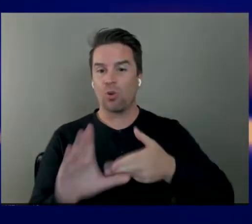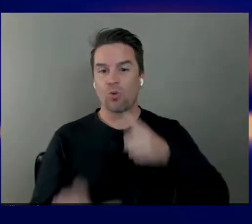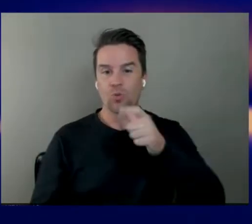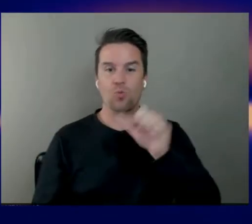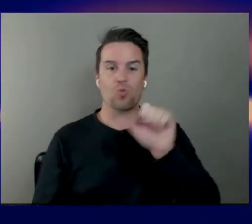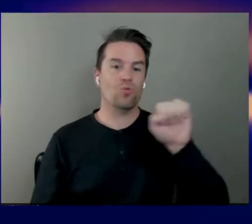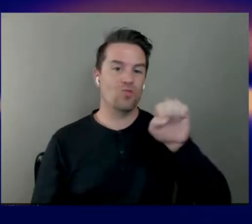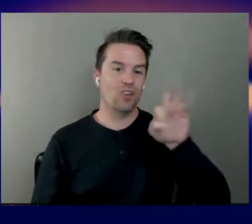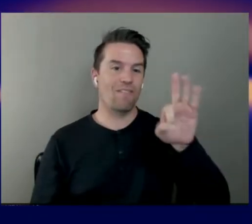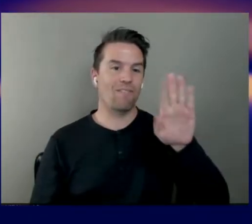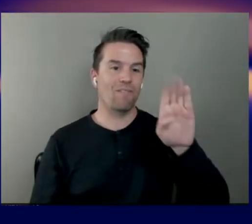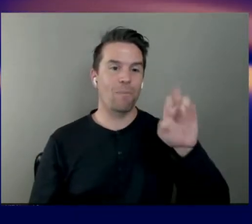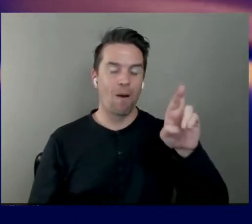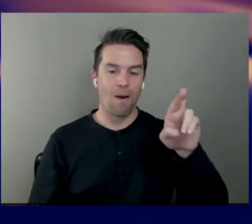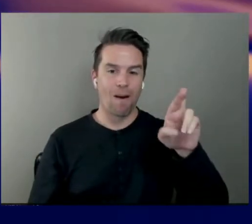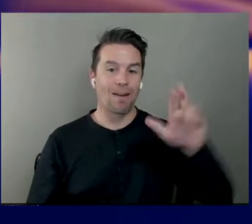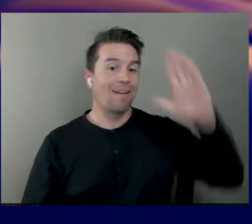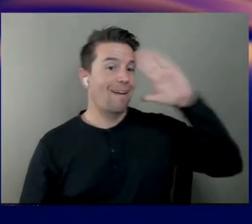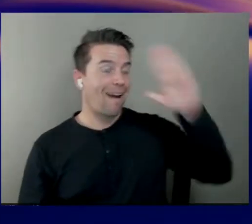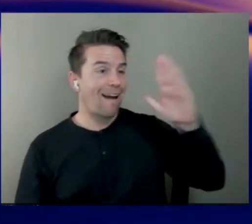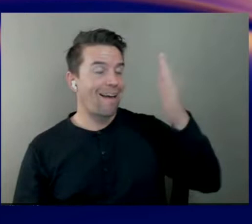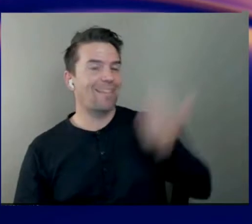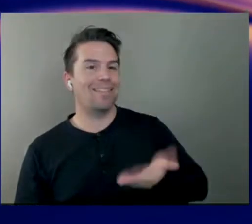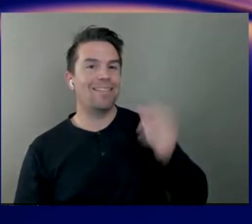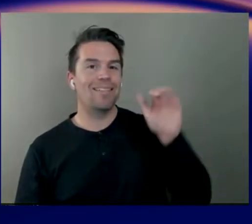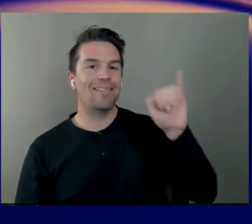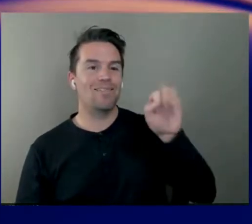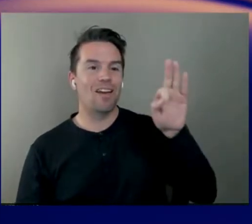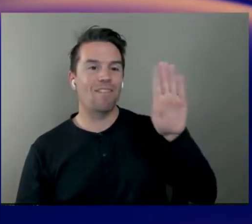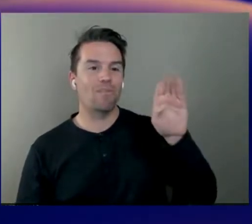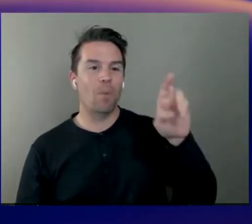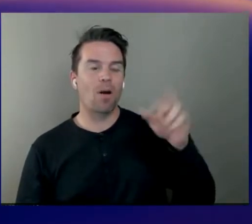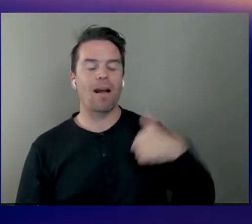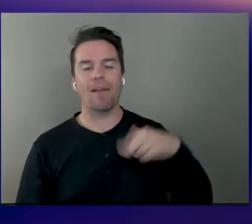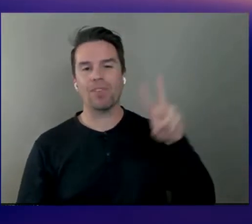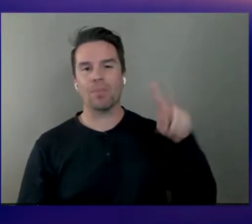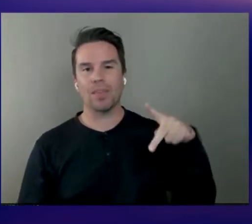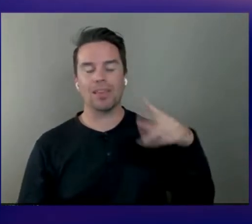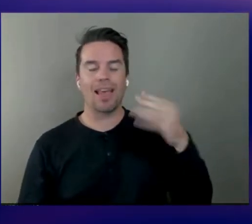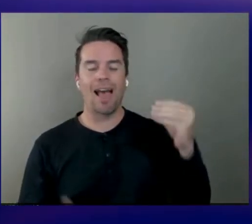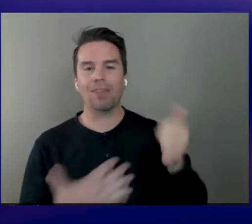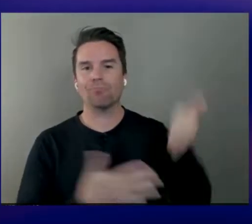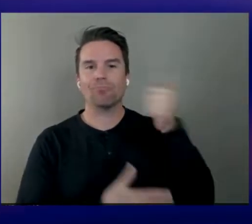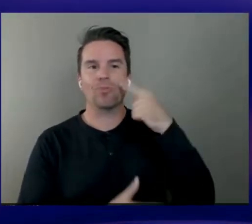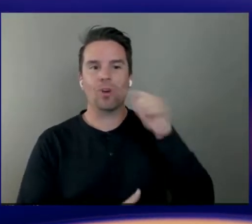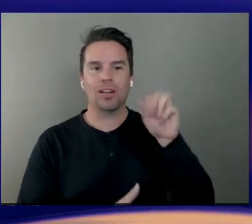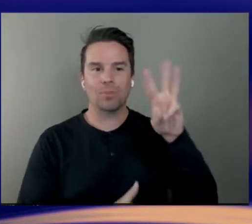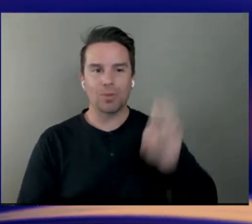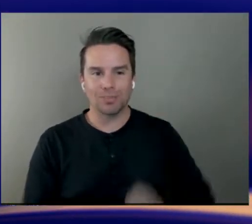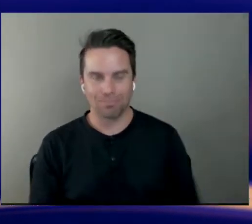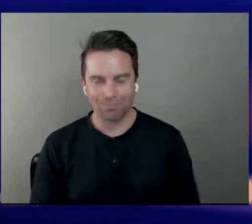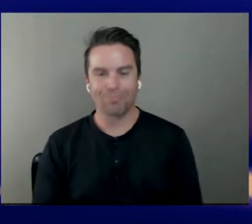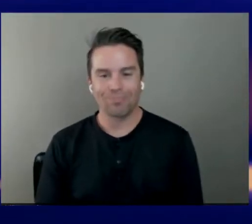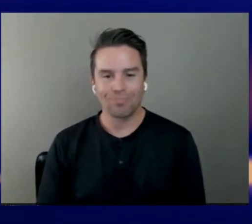I'm Jeff Barr, I am VP and chief evangelist for AWS. Cool, so today we're not talking about